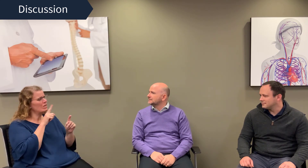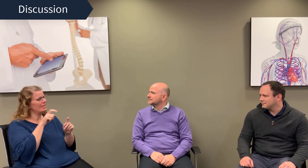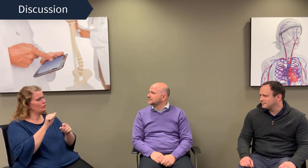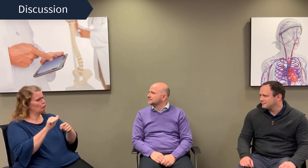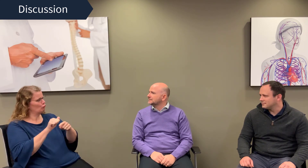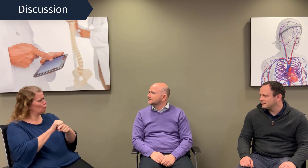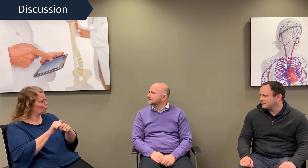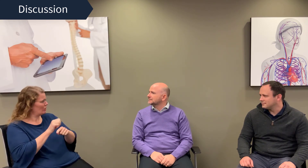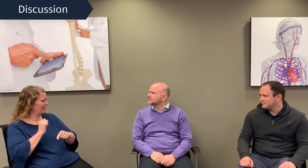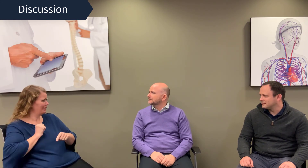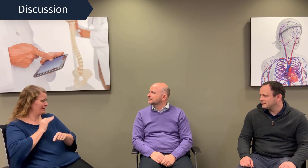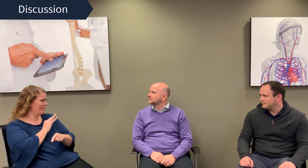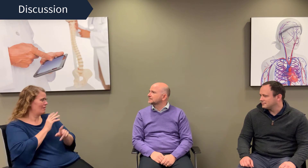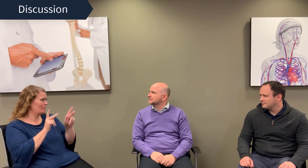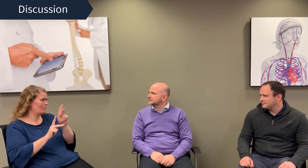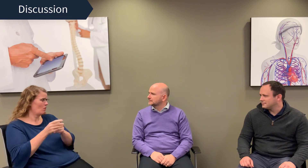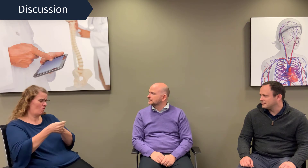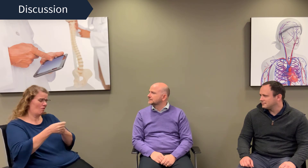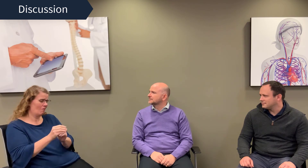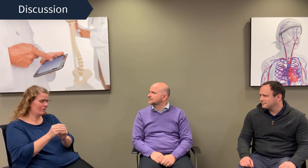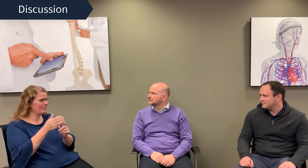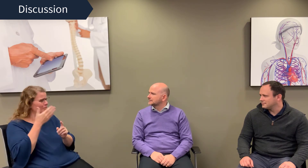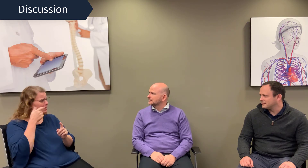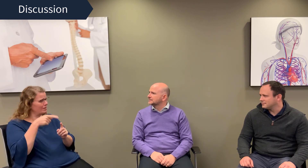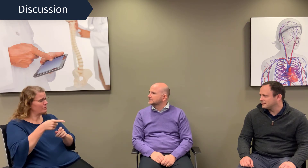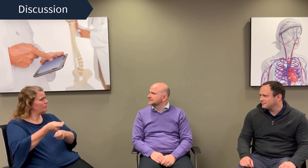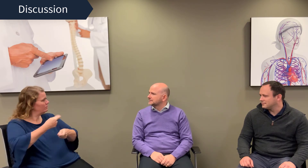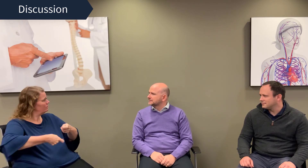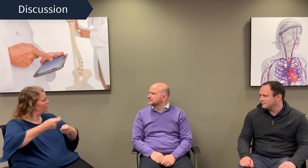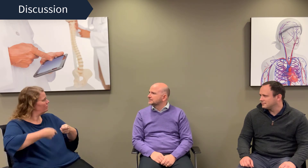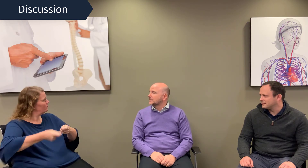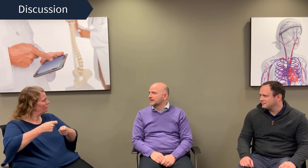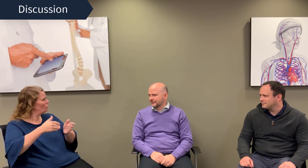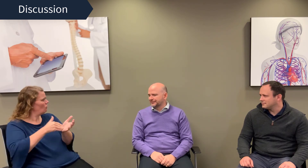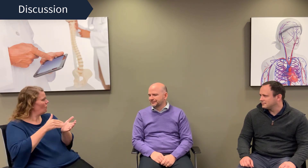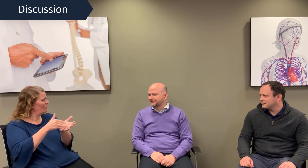provide access under the Americans with Disabilities Act. In our study, the